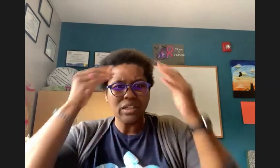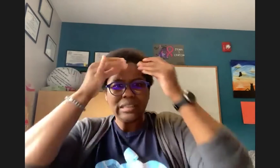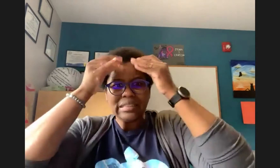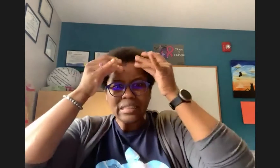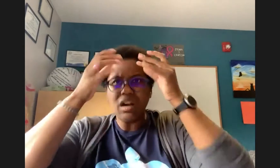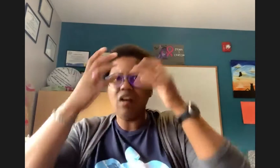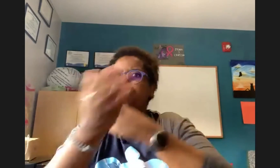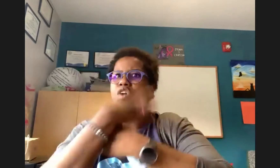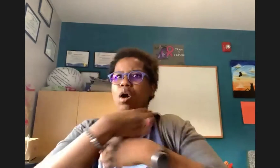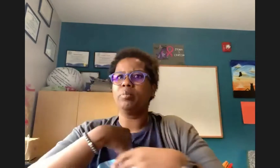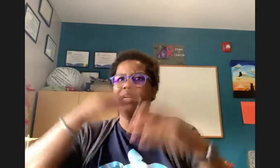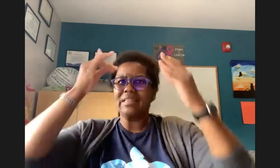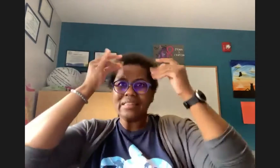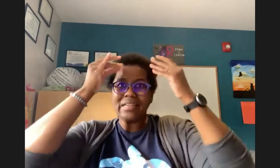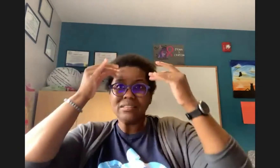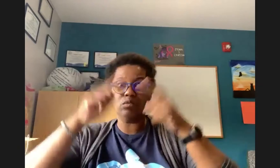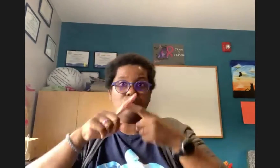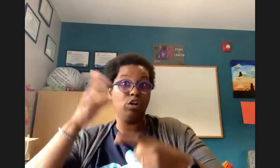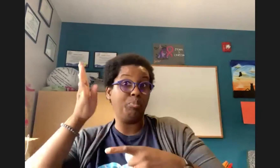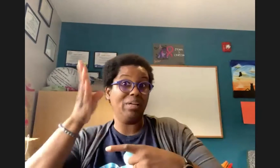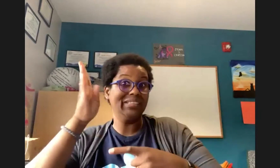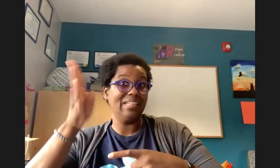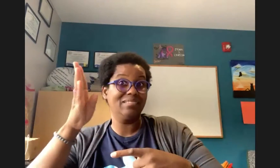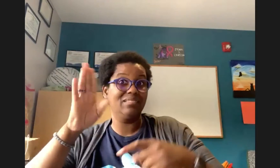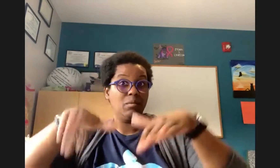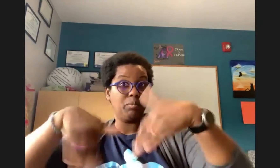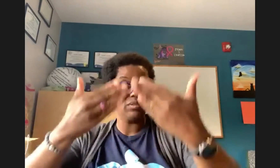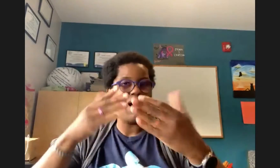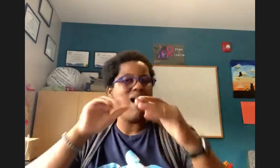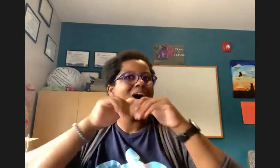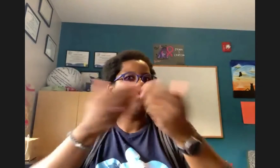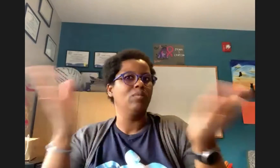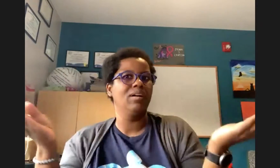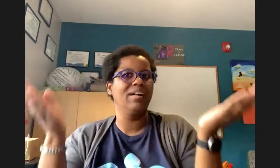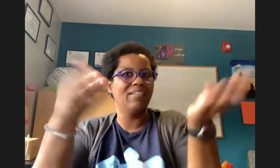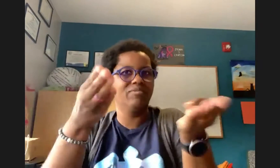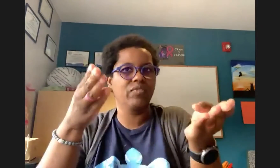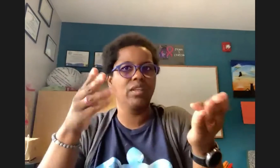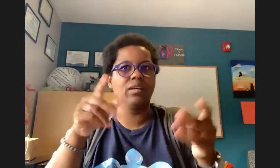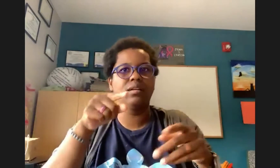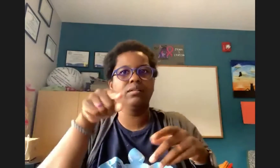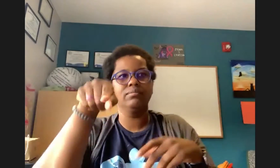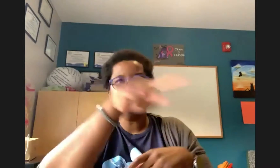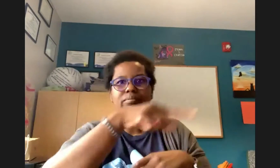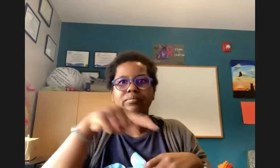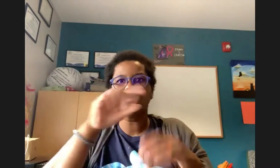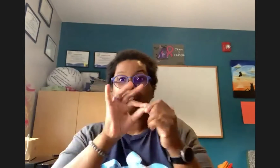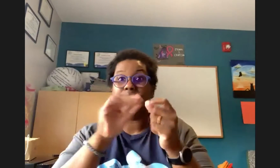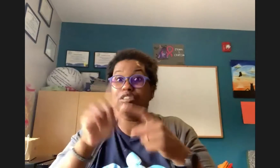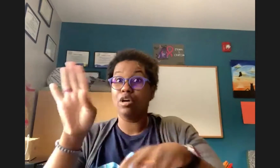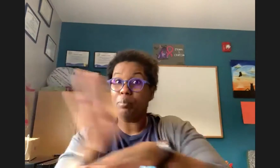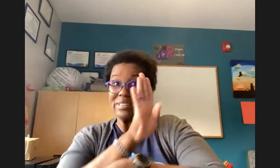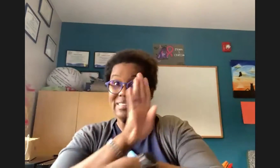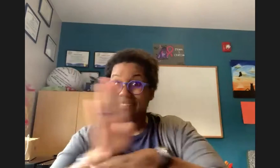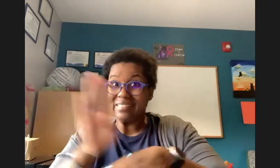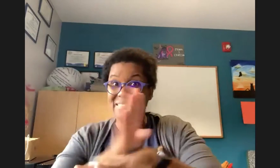It really forced me to think differently. I had to learn how to present. I had to learn how to stand in front of people and try to persuade.